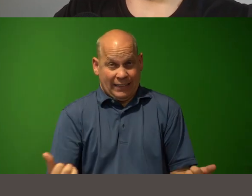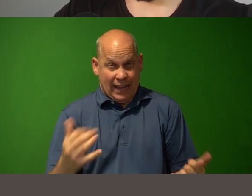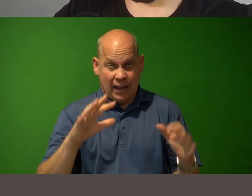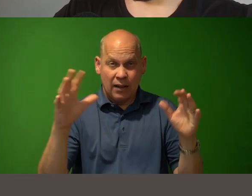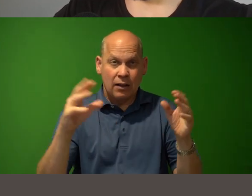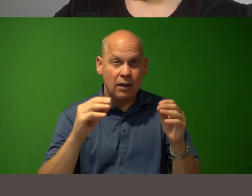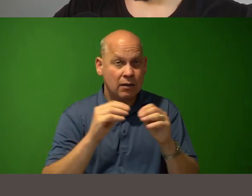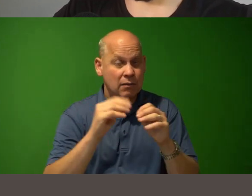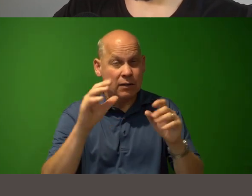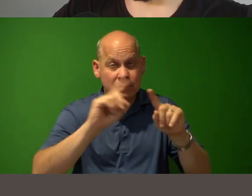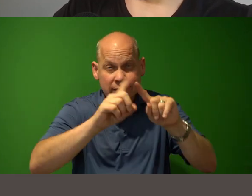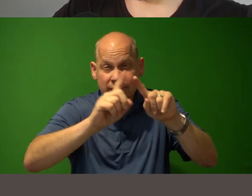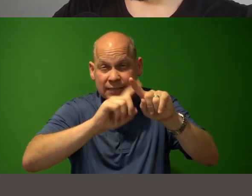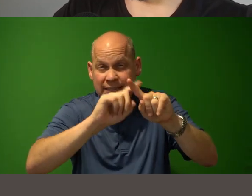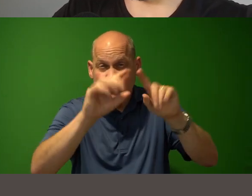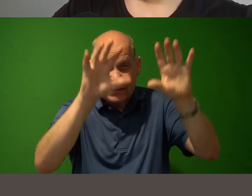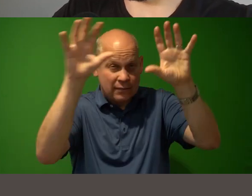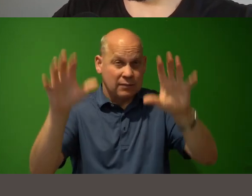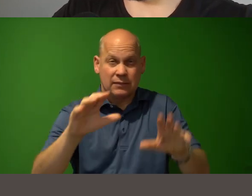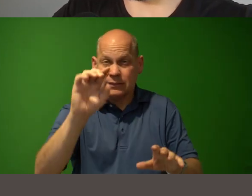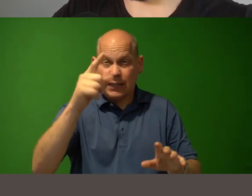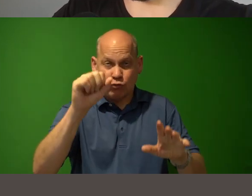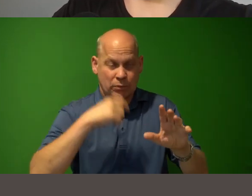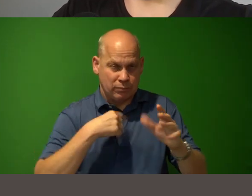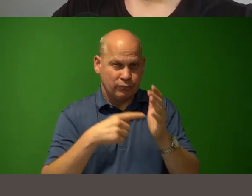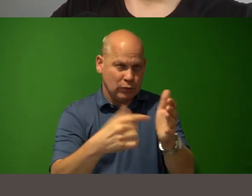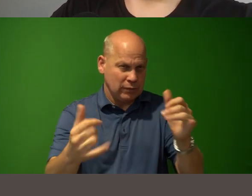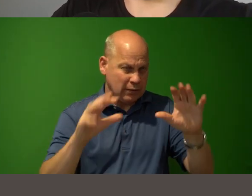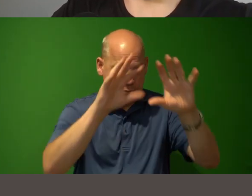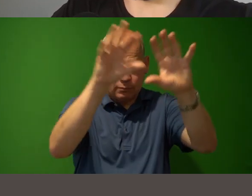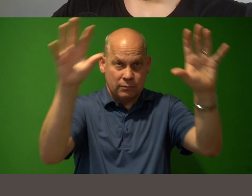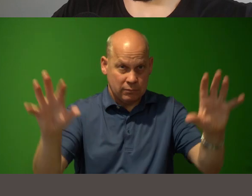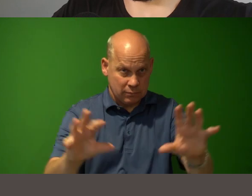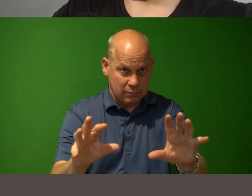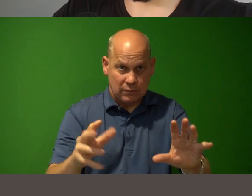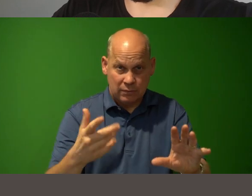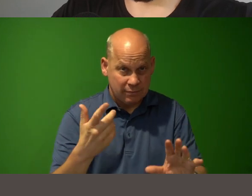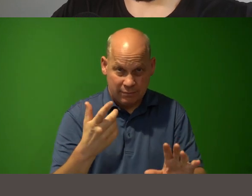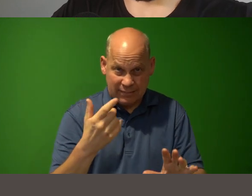It's a bit of a collage of all different kind of diagrams floating out there in things